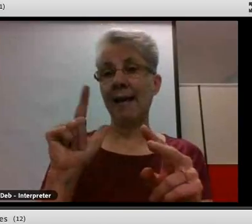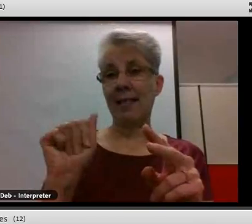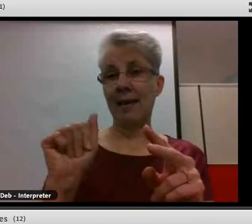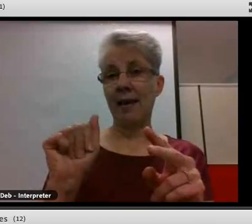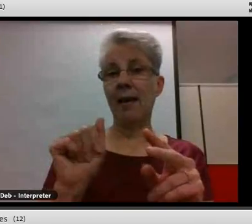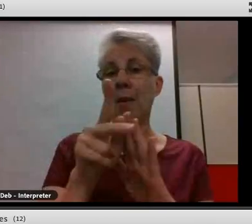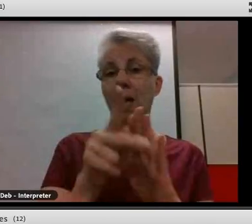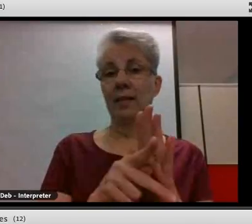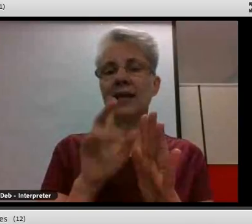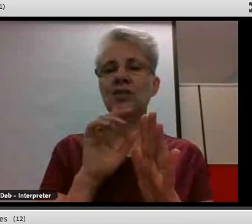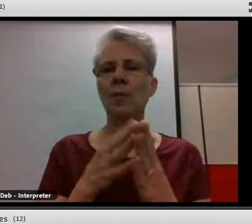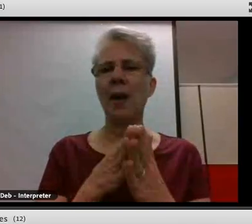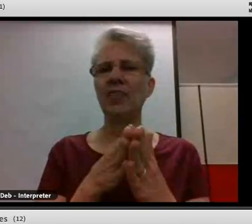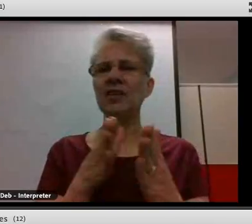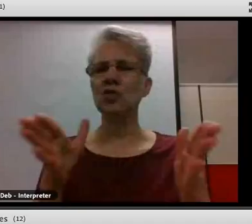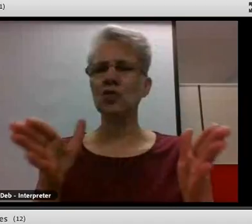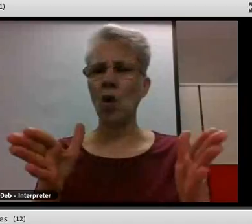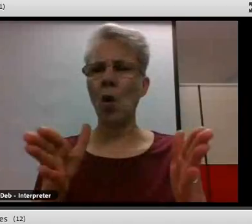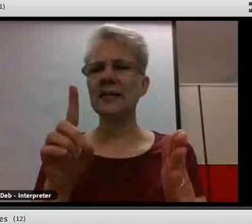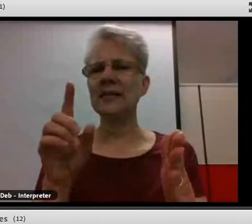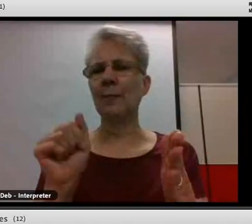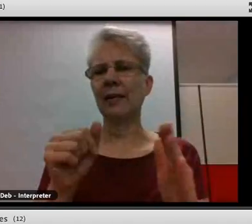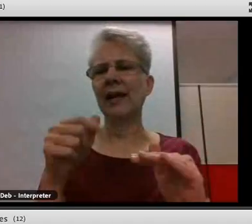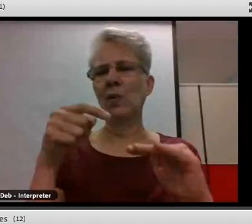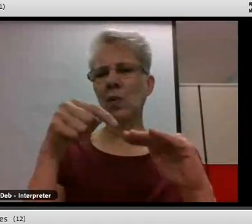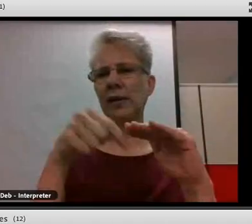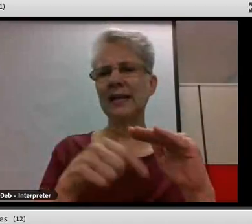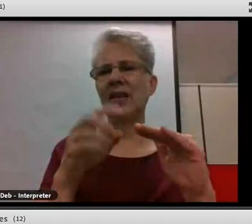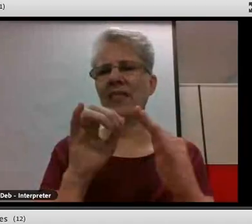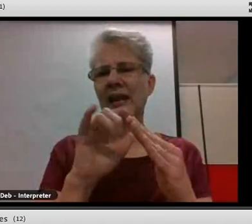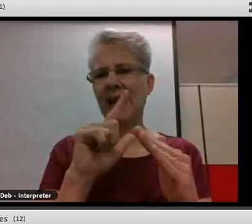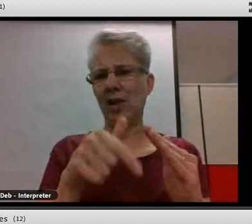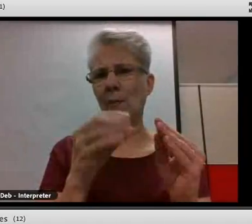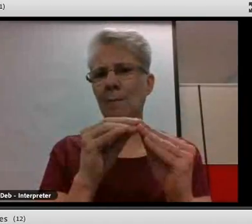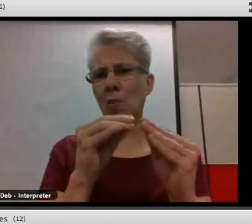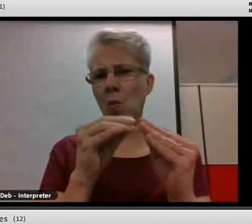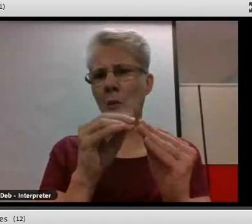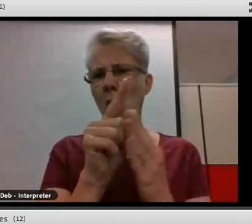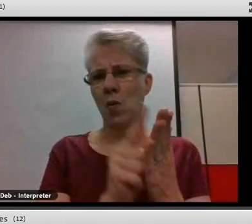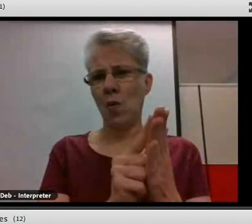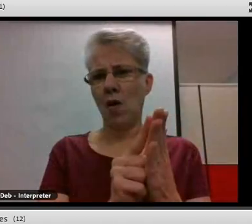about what's considered a disability and what services can be provided.